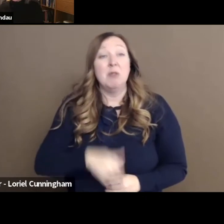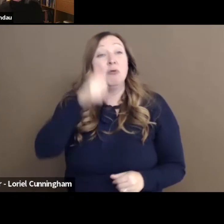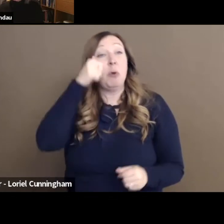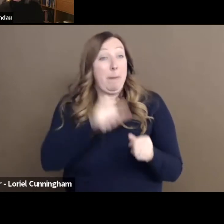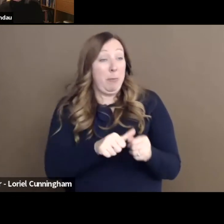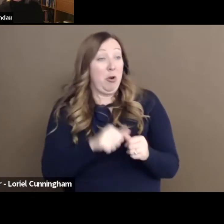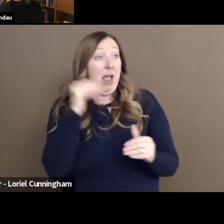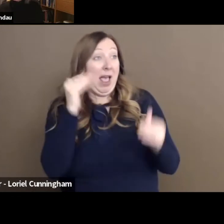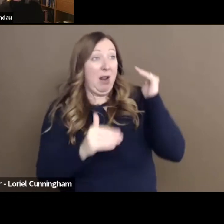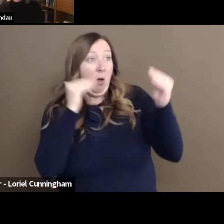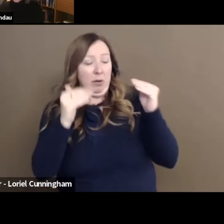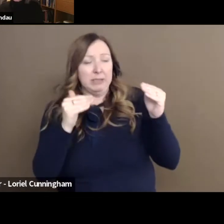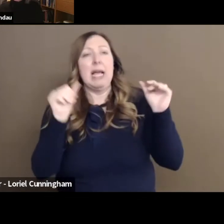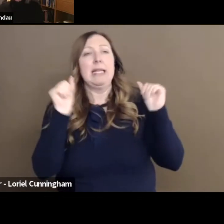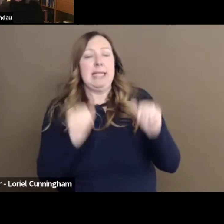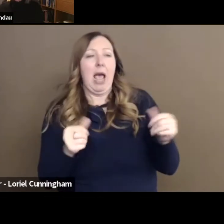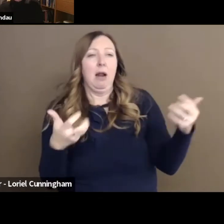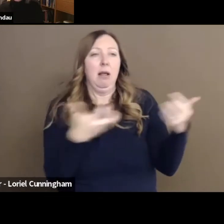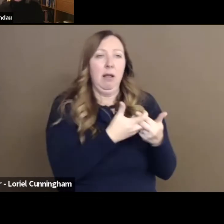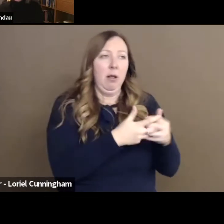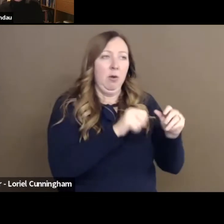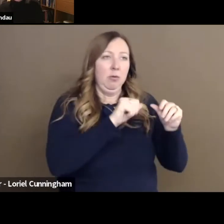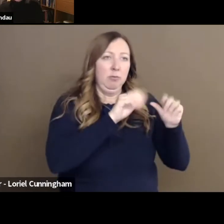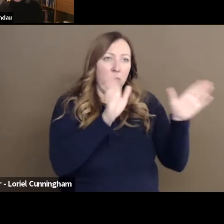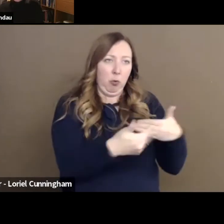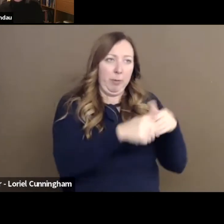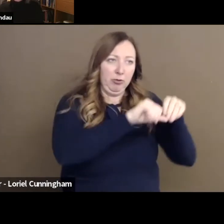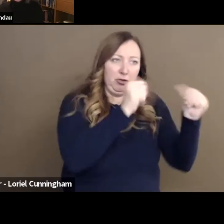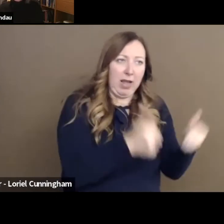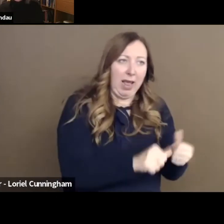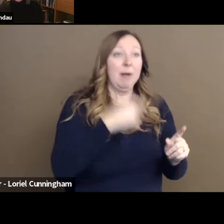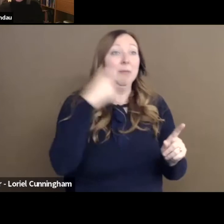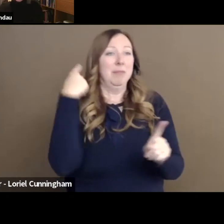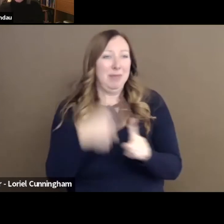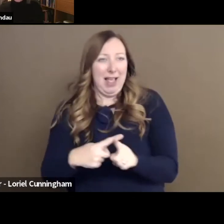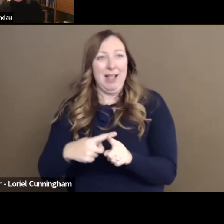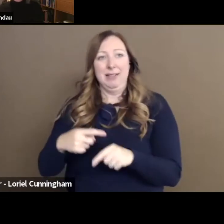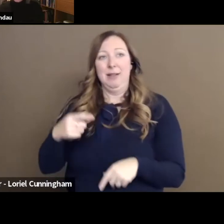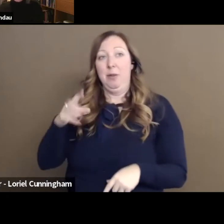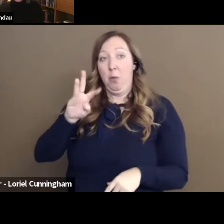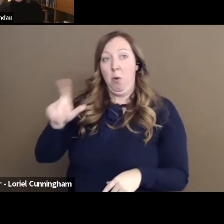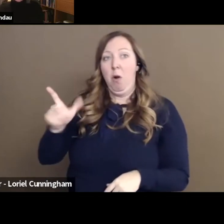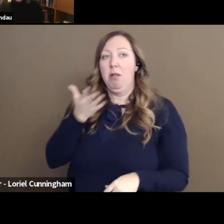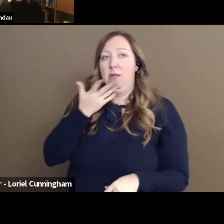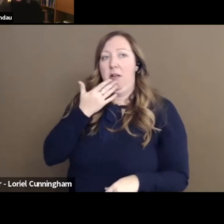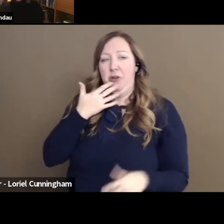have both the geometry and the feature or the landmark